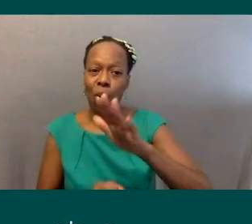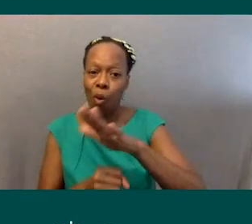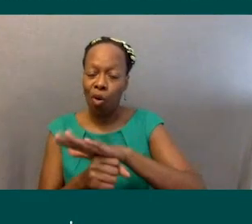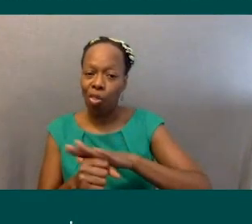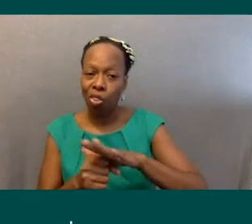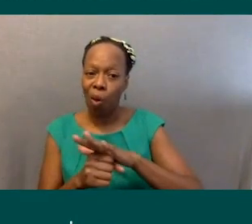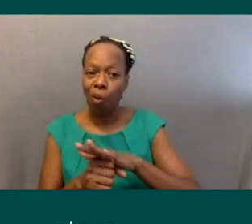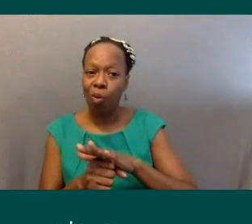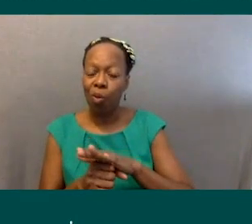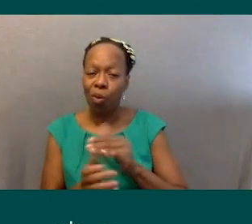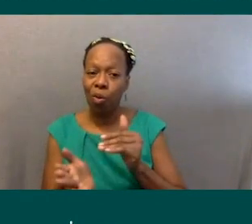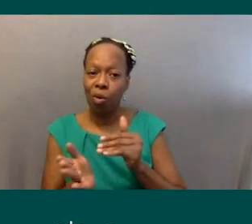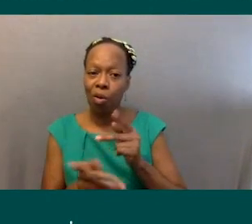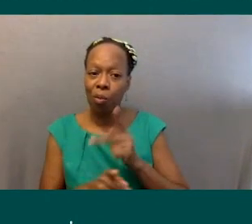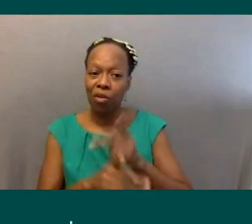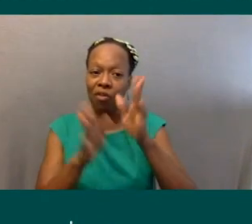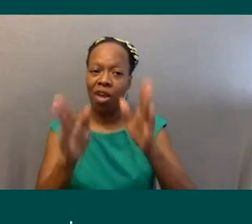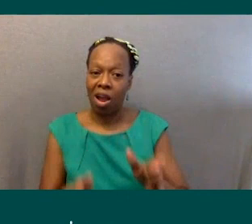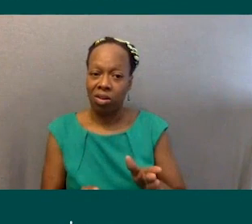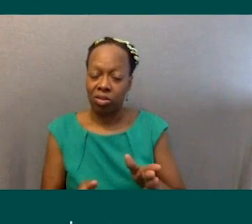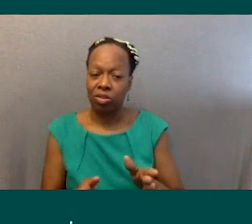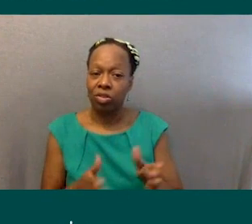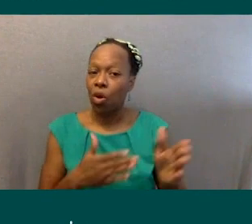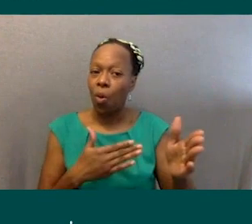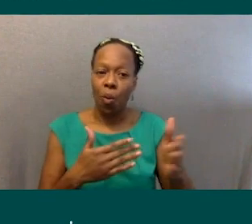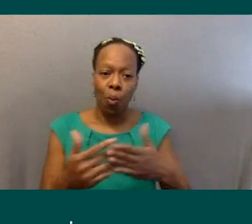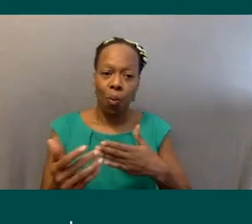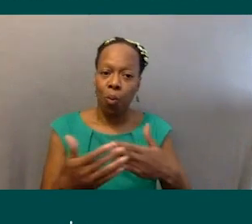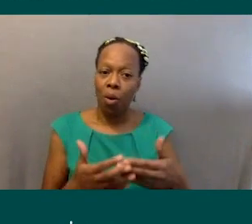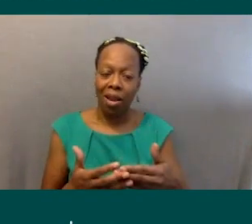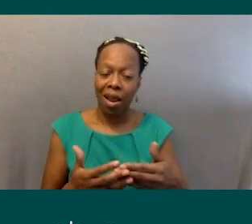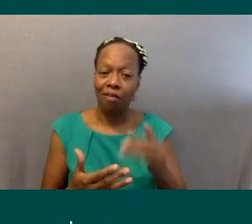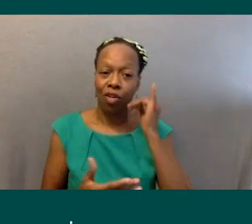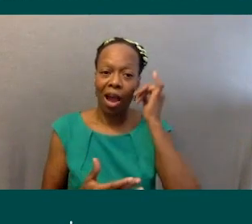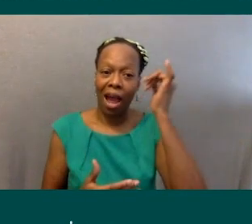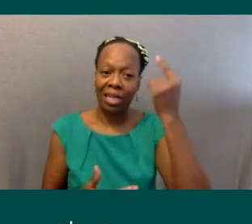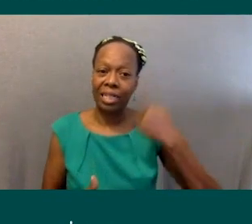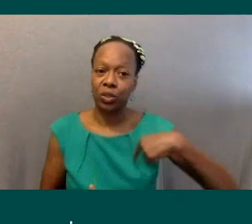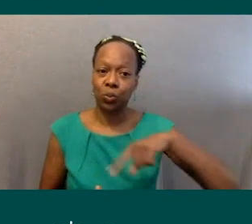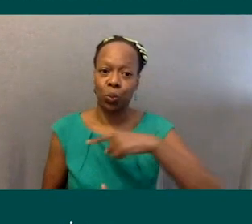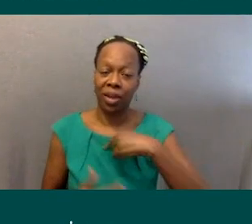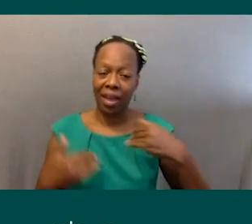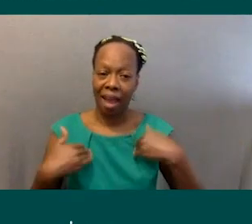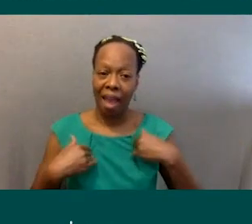so then any sort of interventions or ideas that we're thinking about can be incorporated